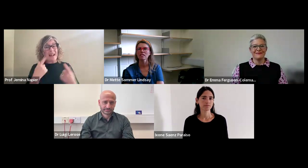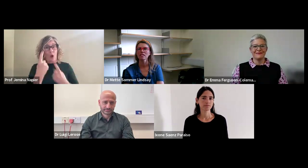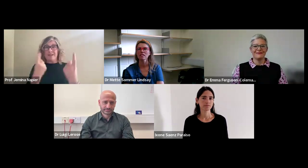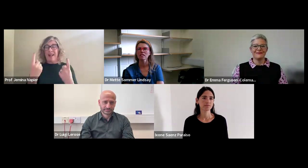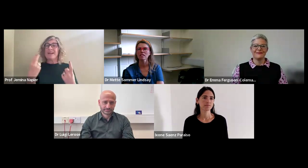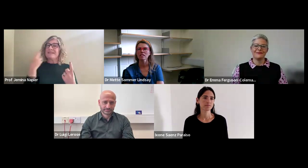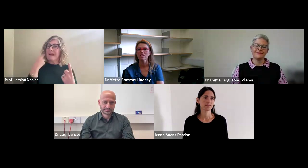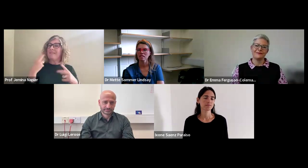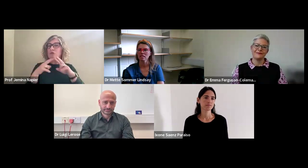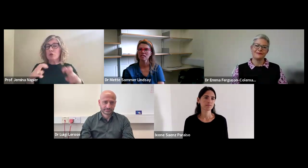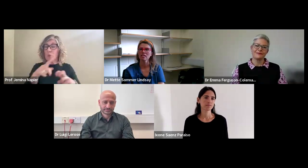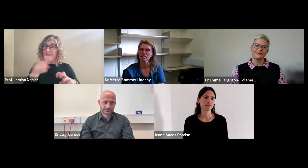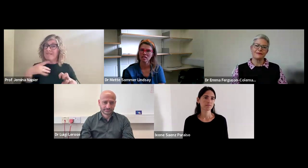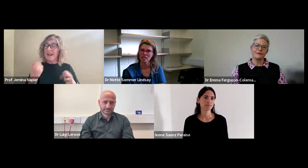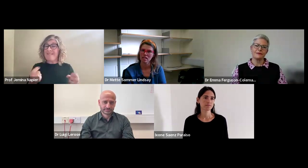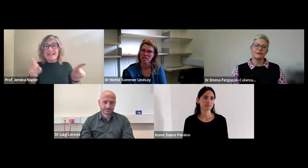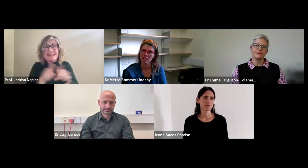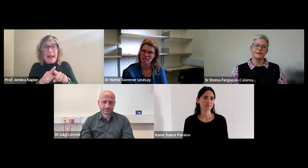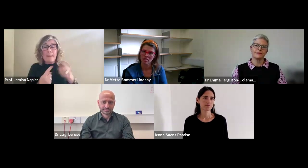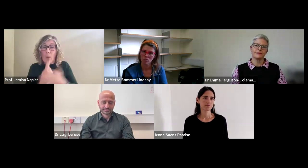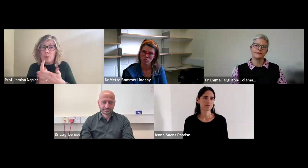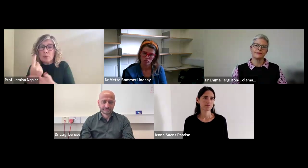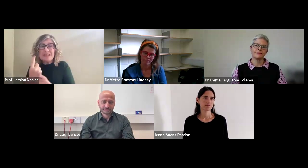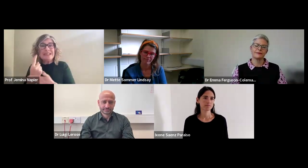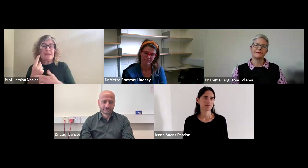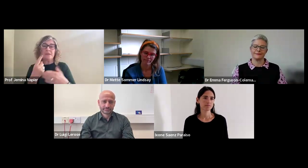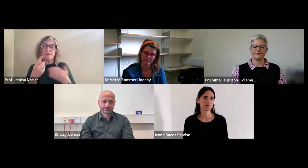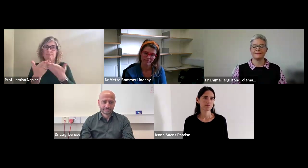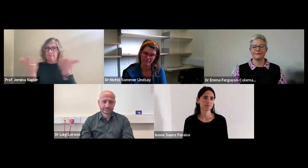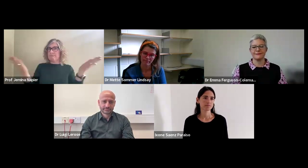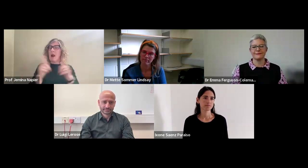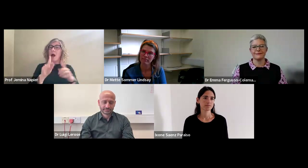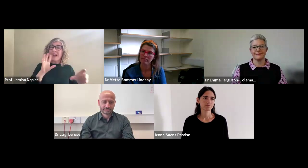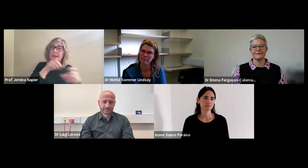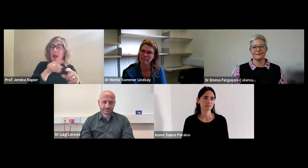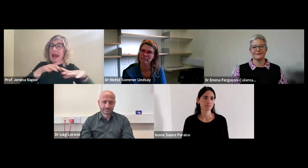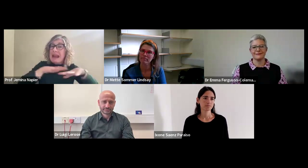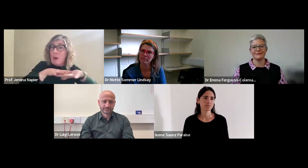the next question: "do you feel that as deaf researchers you have the same opportunities